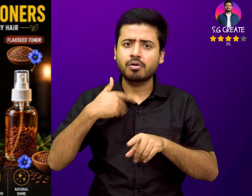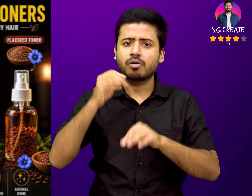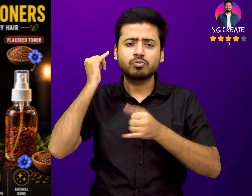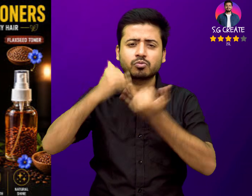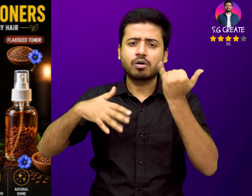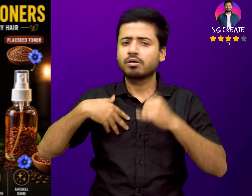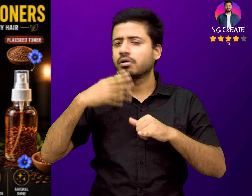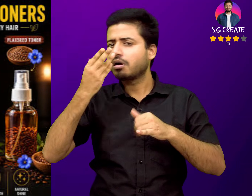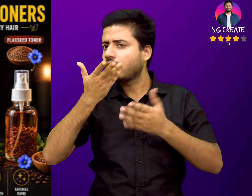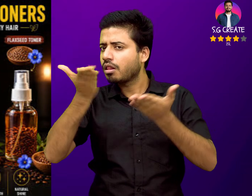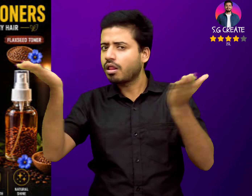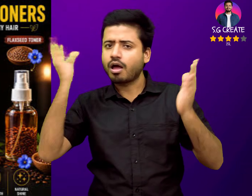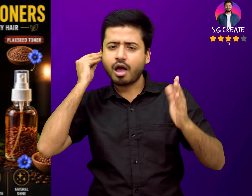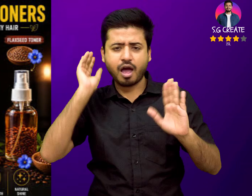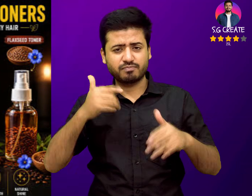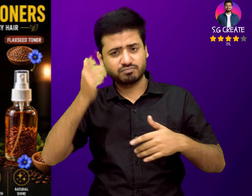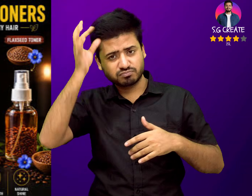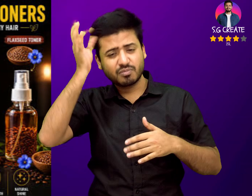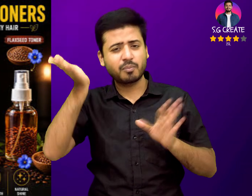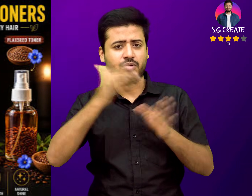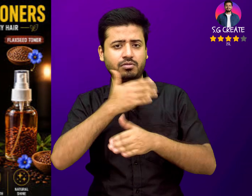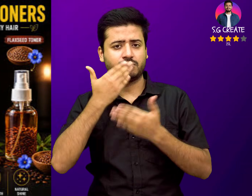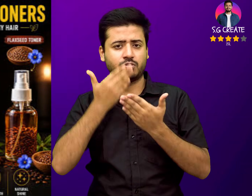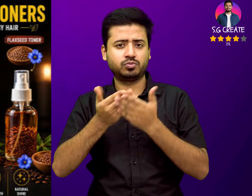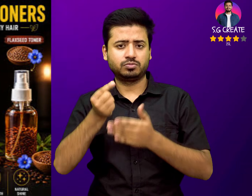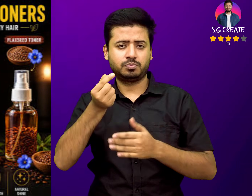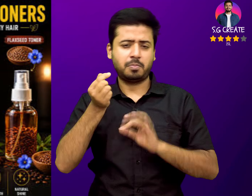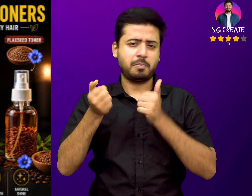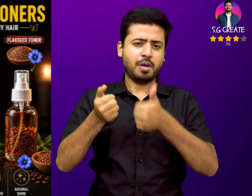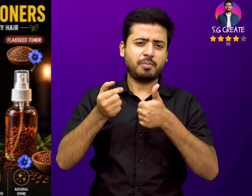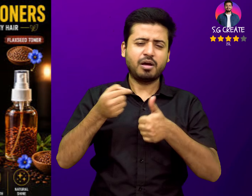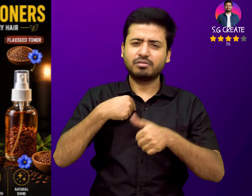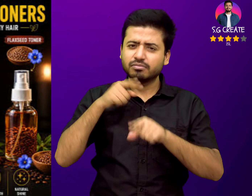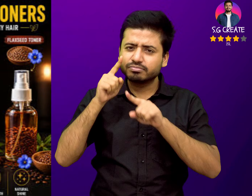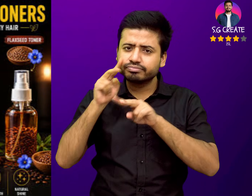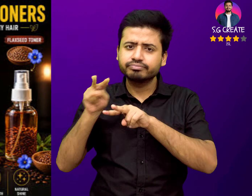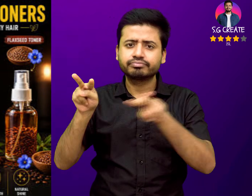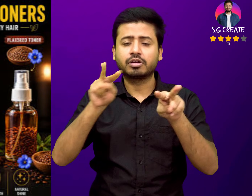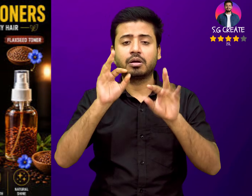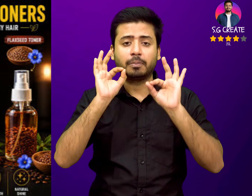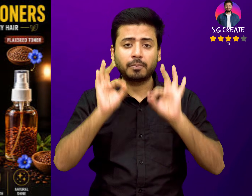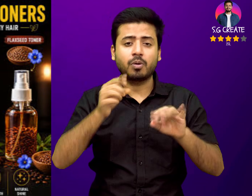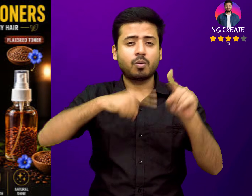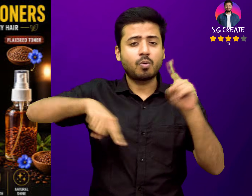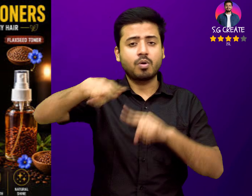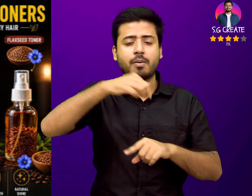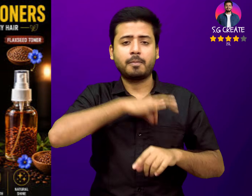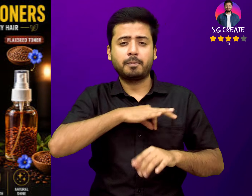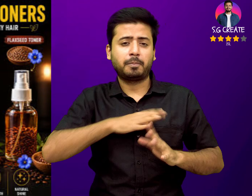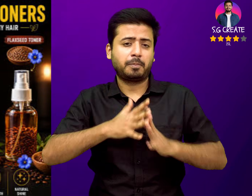in cloves is eugenol. Eugenol is a vasodilator meaning it increases blood circulation. When